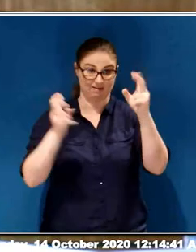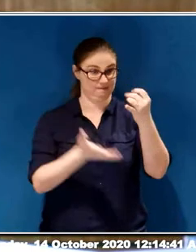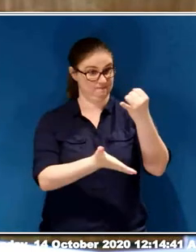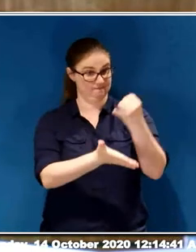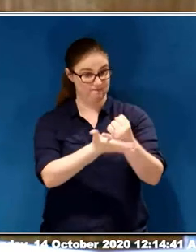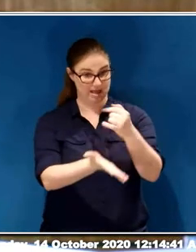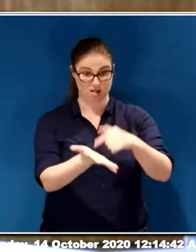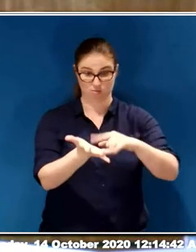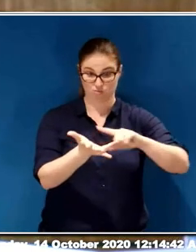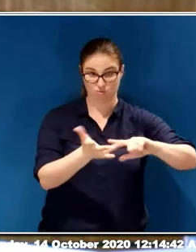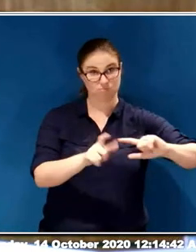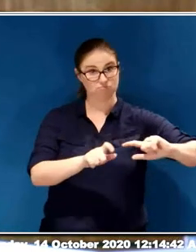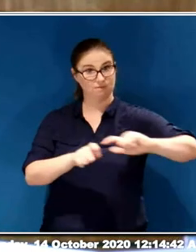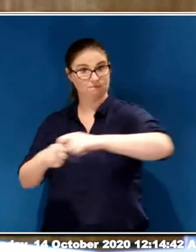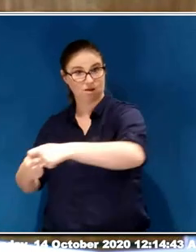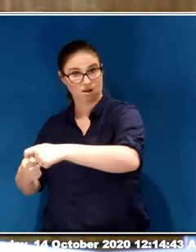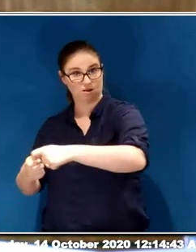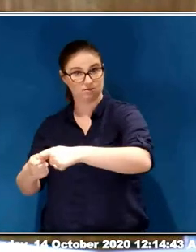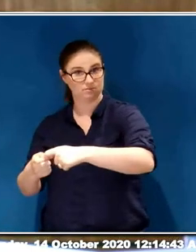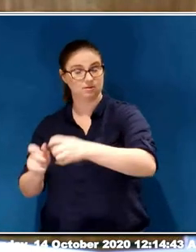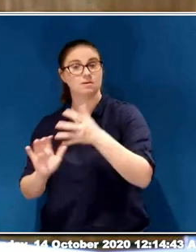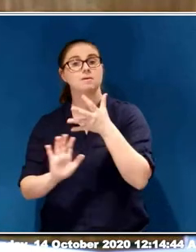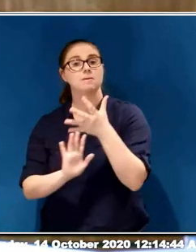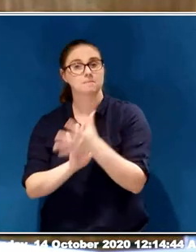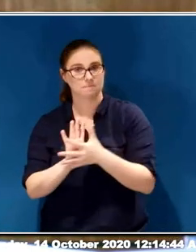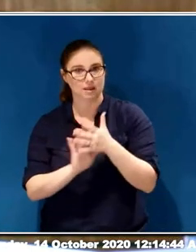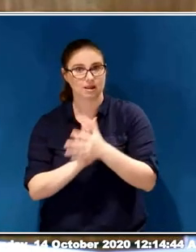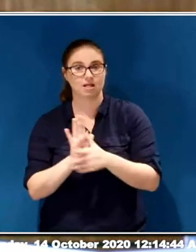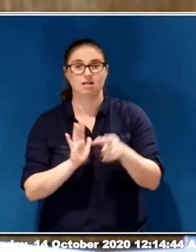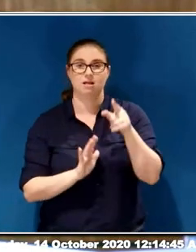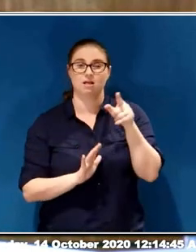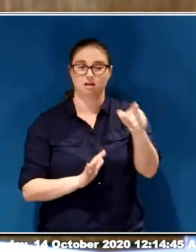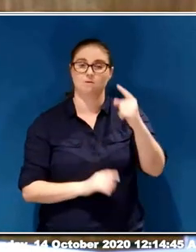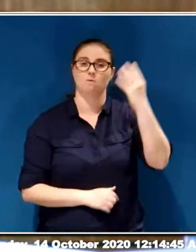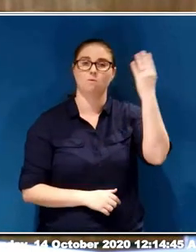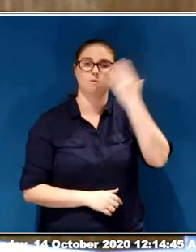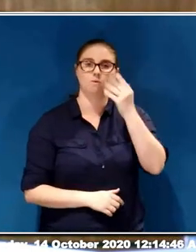legislation or whether the standards that you are incorporating in the